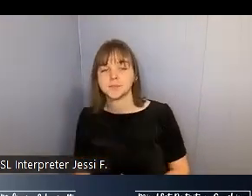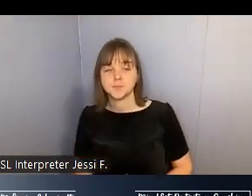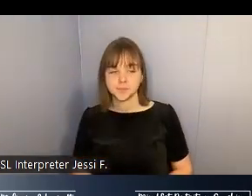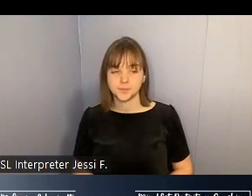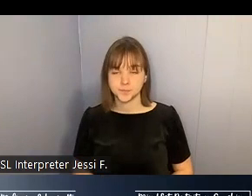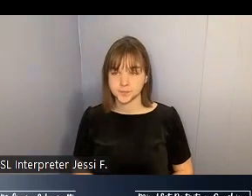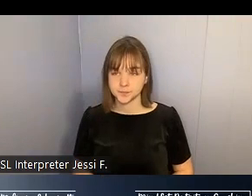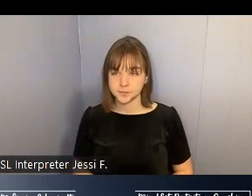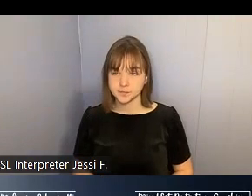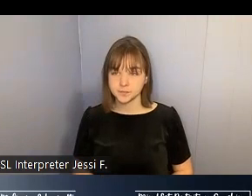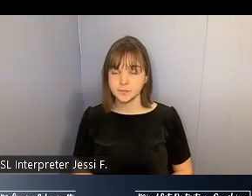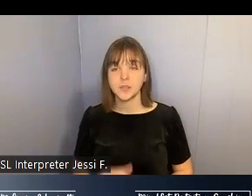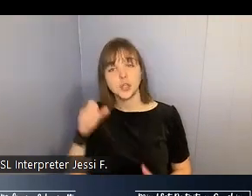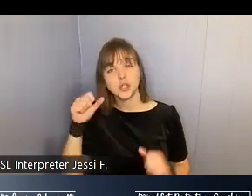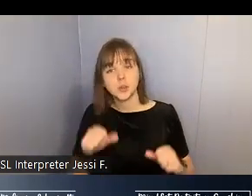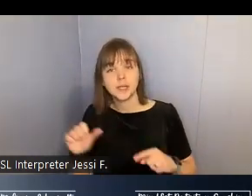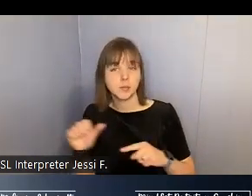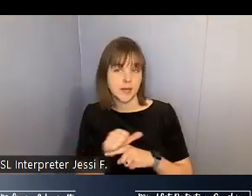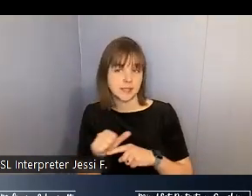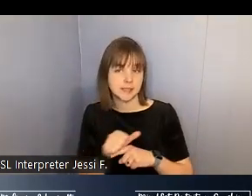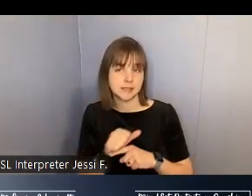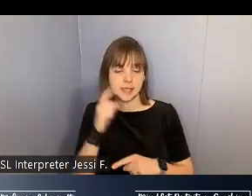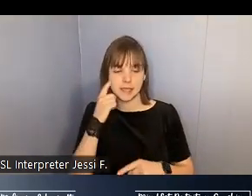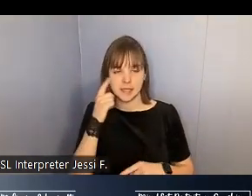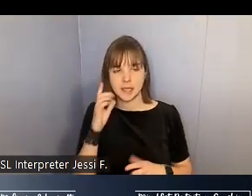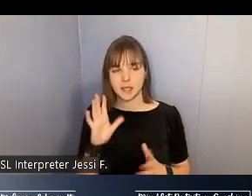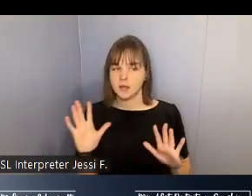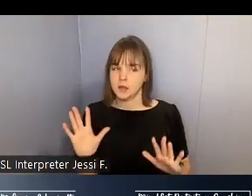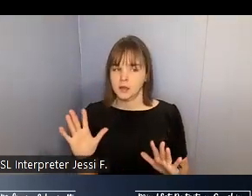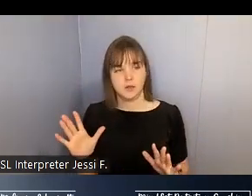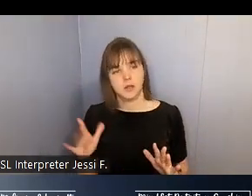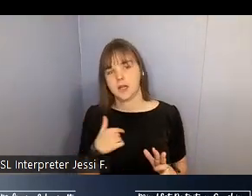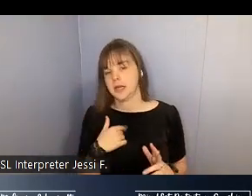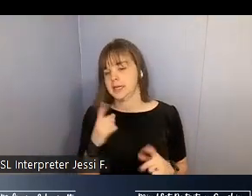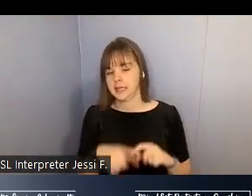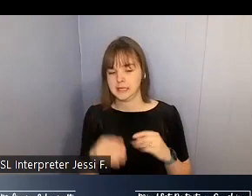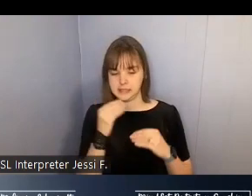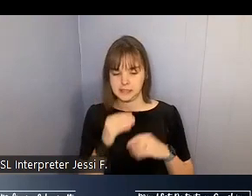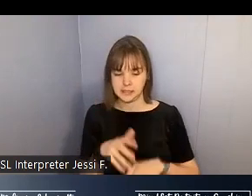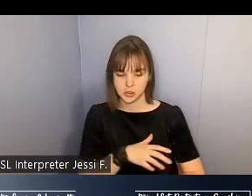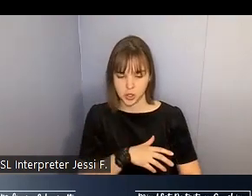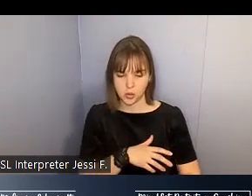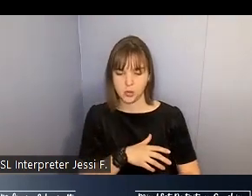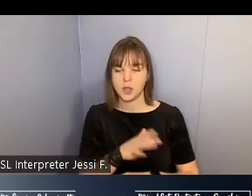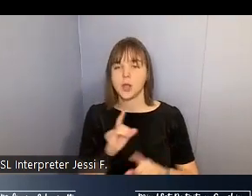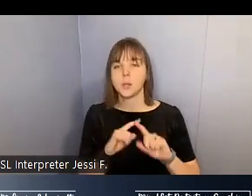just a few minutes a week. Build up so that your stretch goal is making your meals last 20 to 30 minutes.